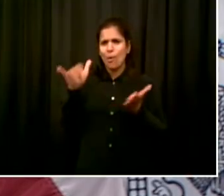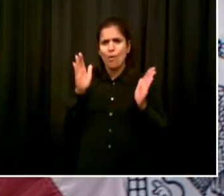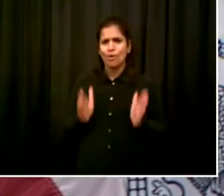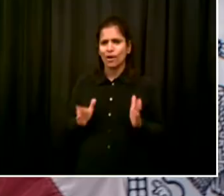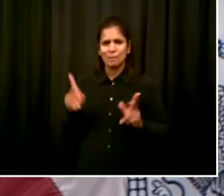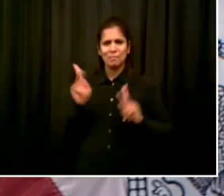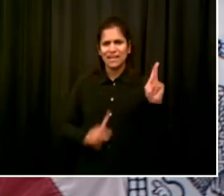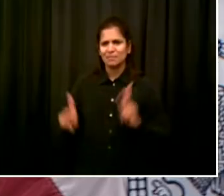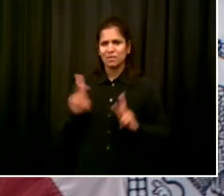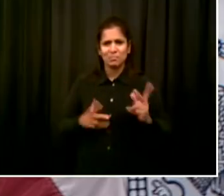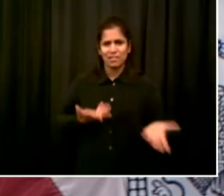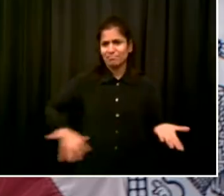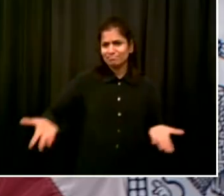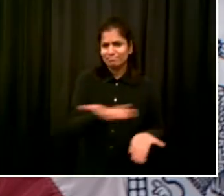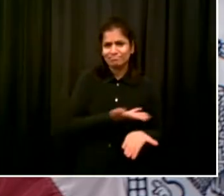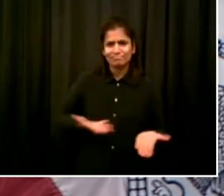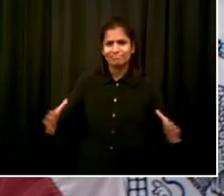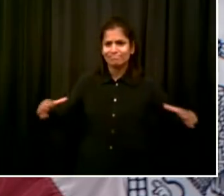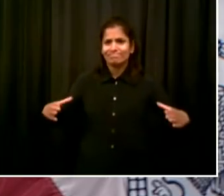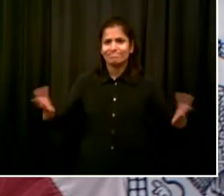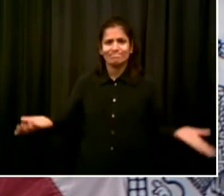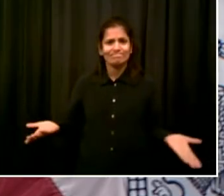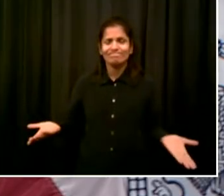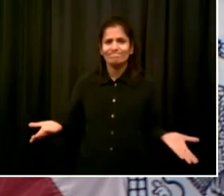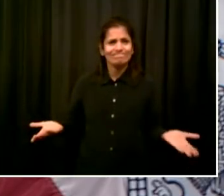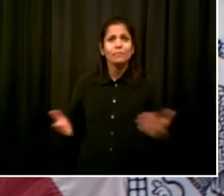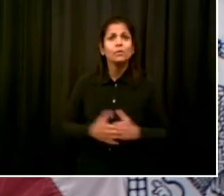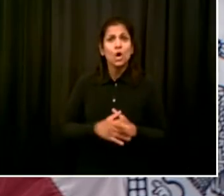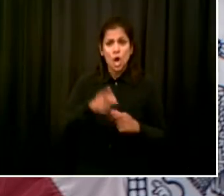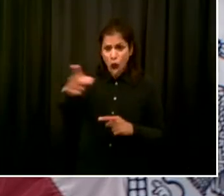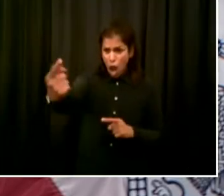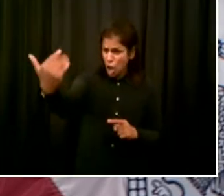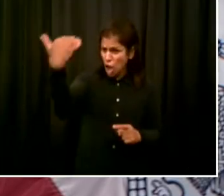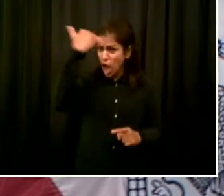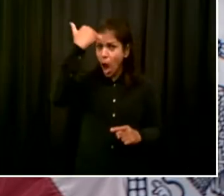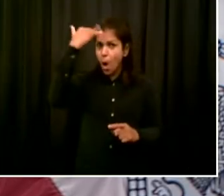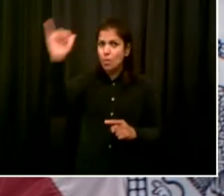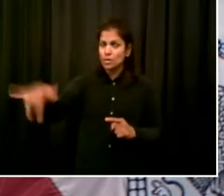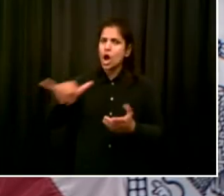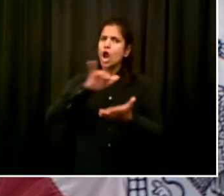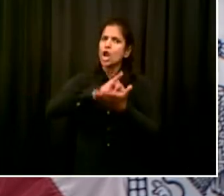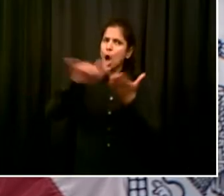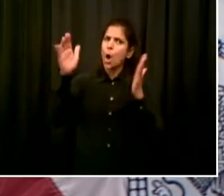WHAT NEW YORKERS ARE CAPAE BLOF IF YOU DOUBT NEW YORK CITY . IF YOU REALLY KNOW